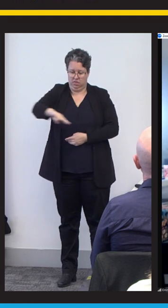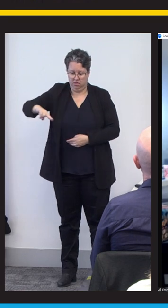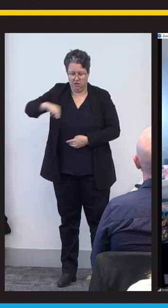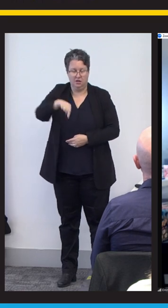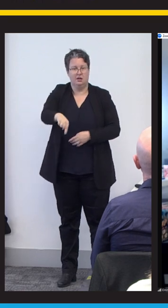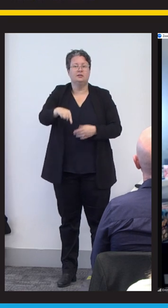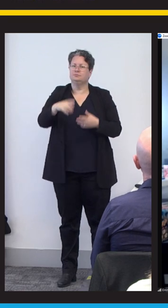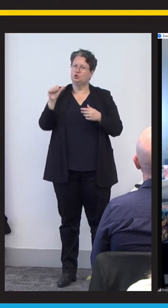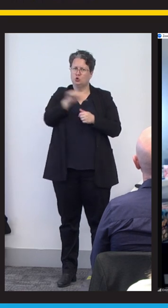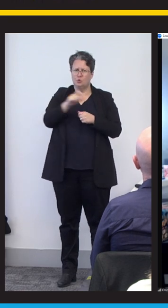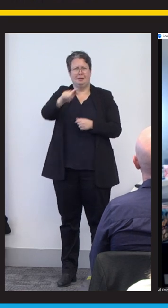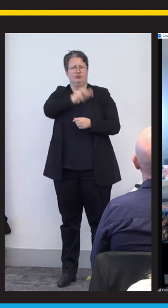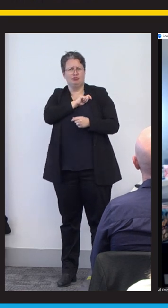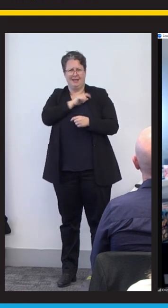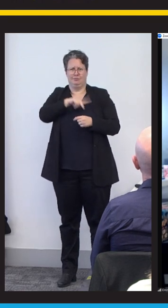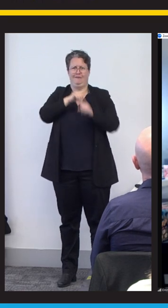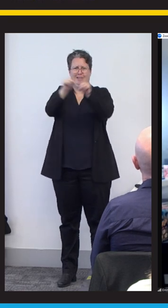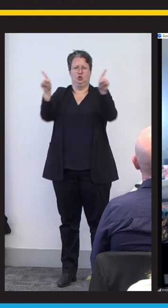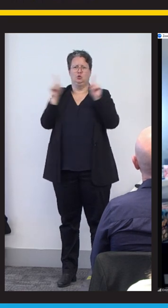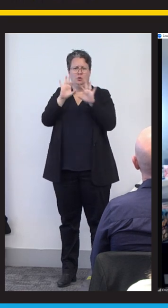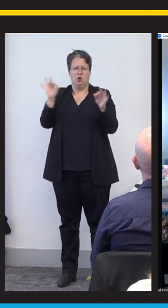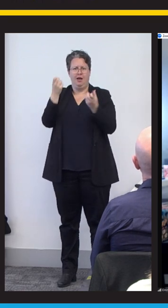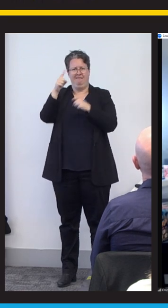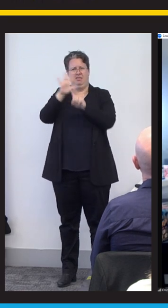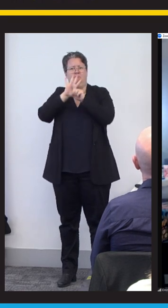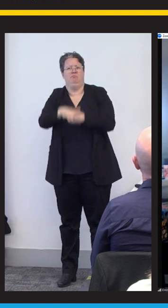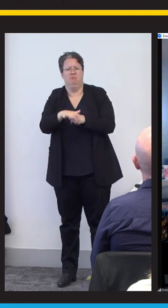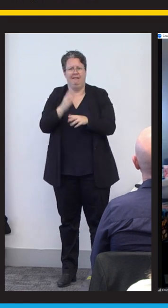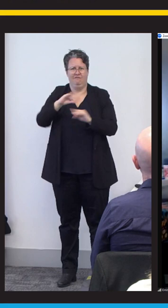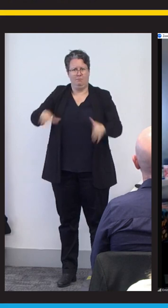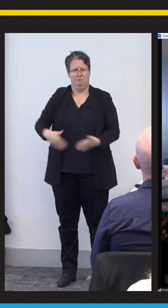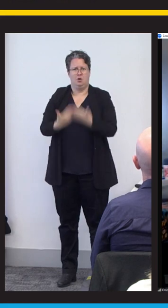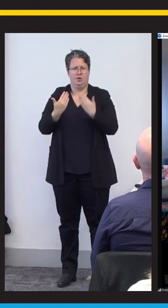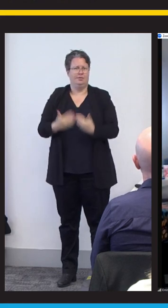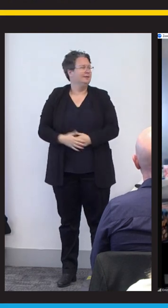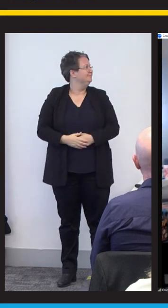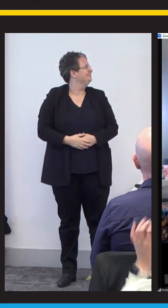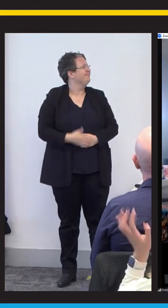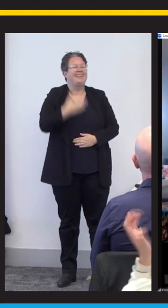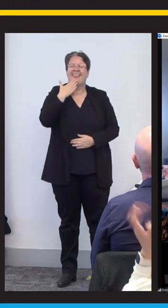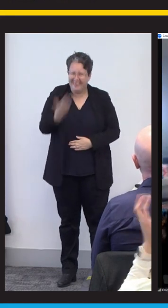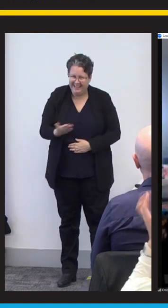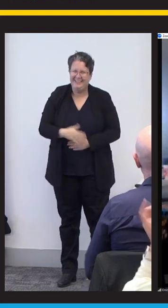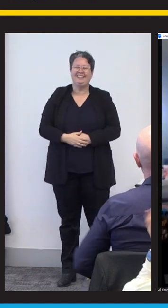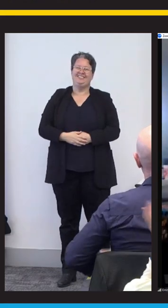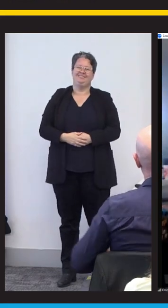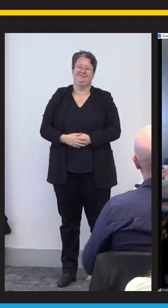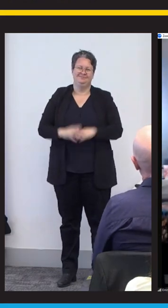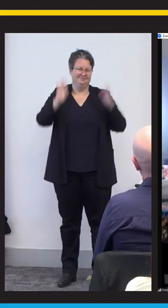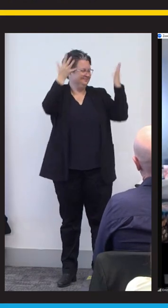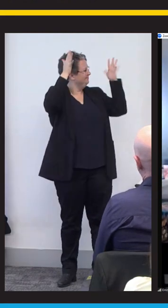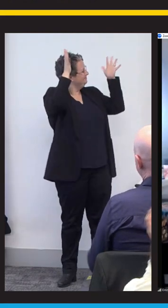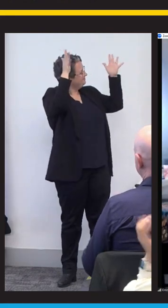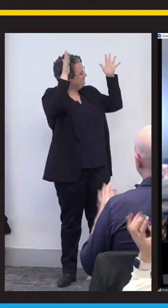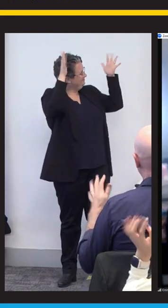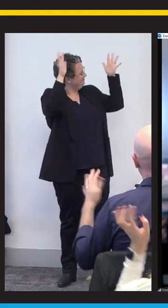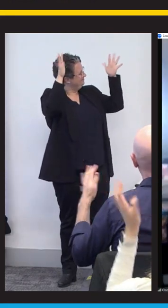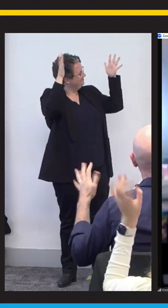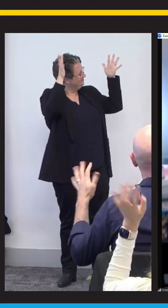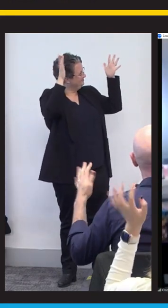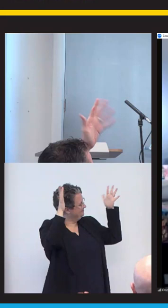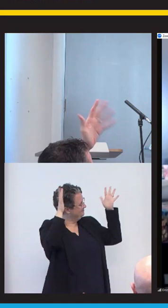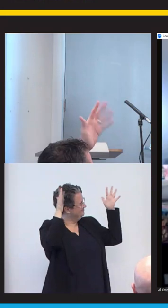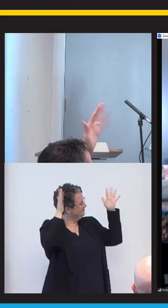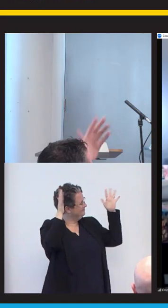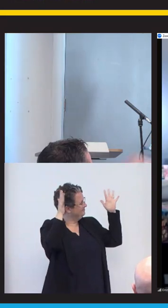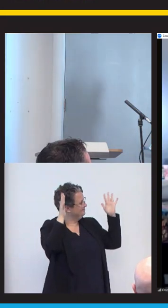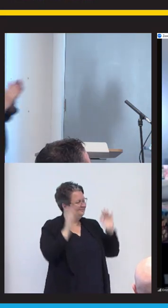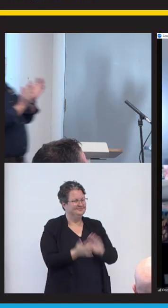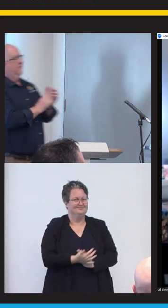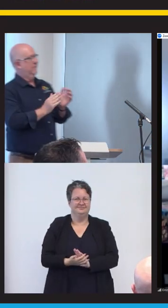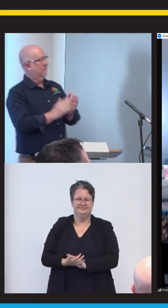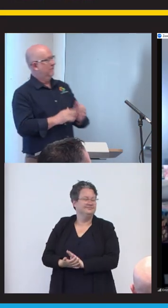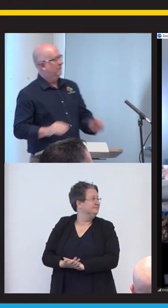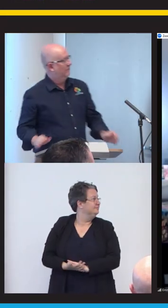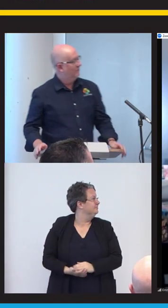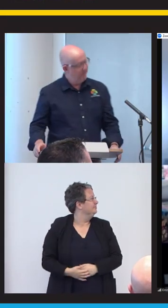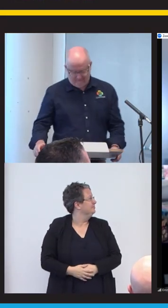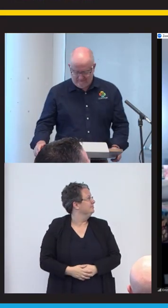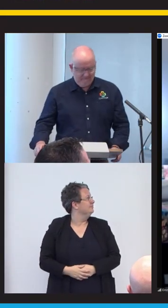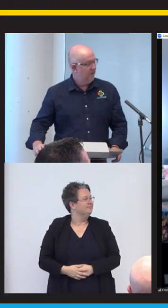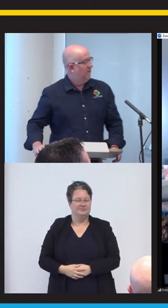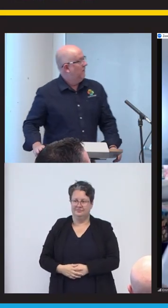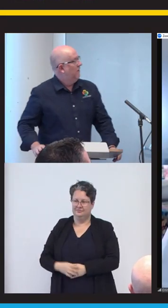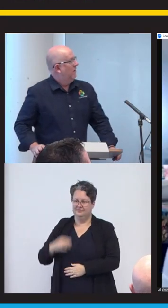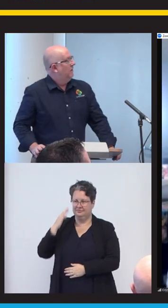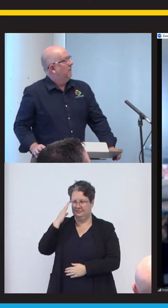We should be able to trust the most. Thank you.